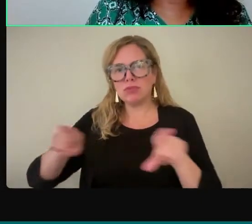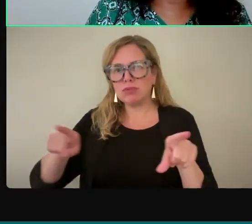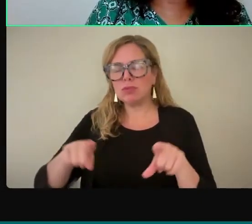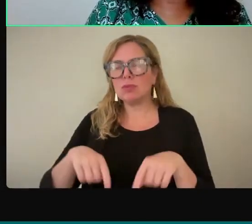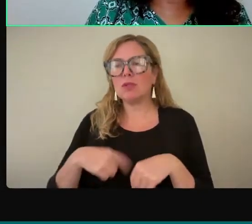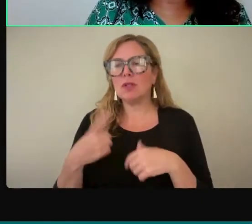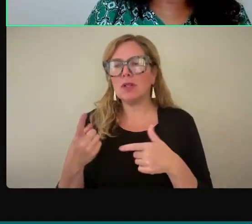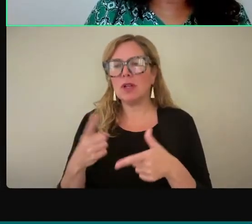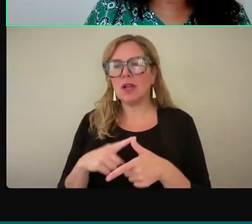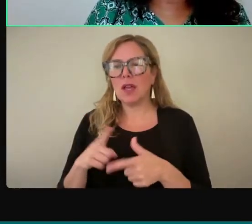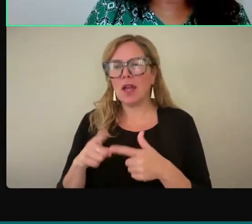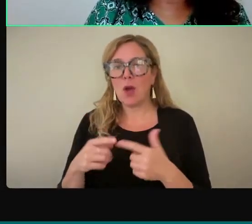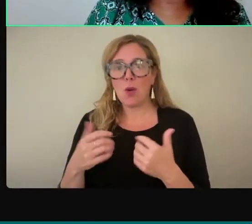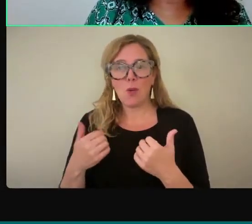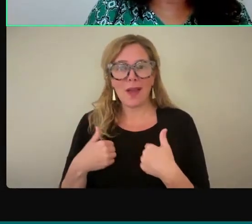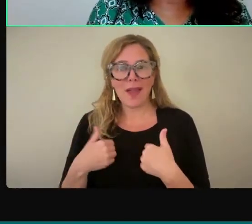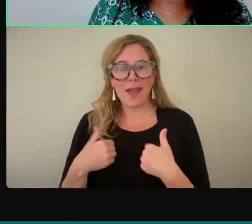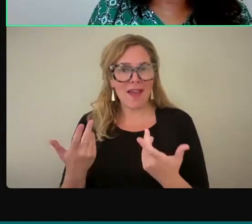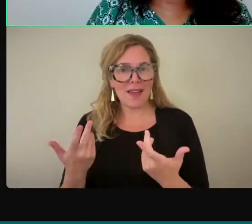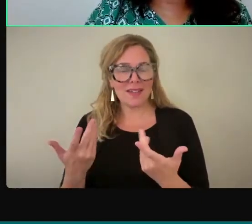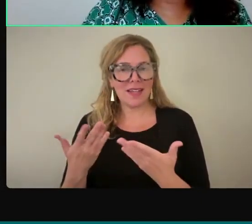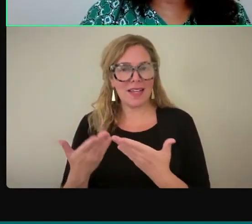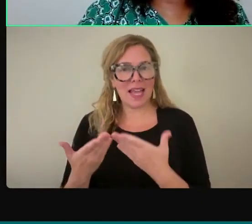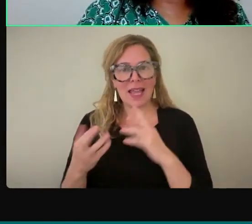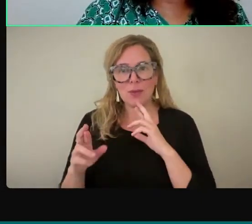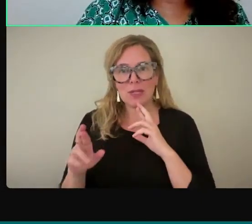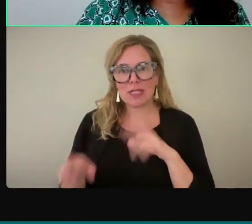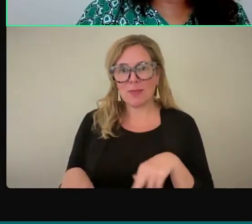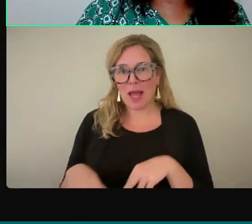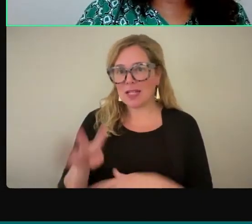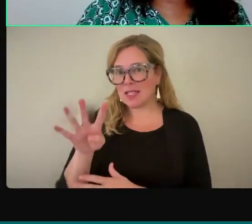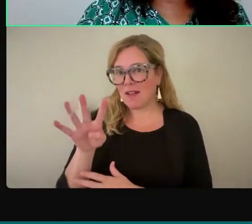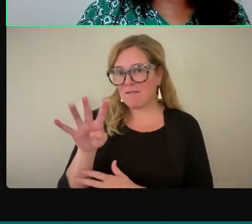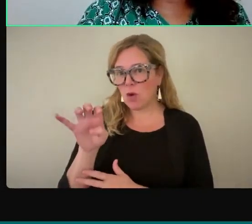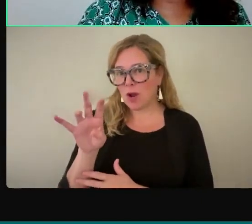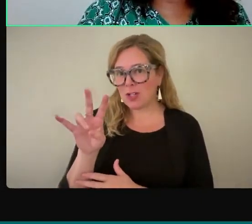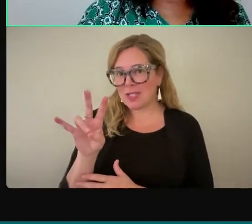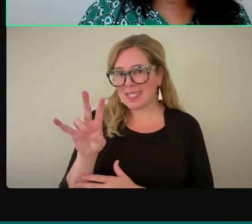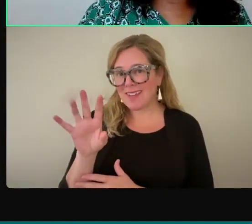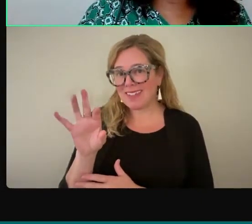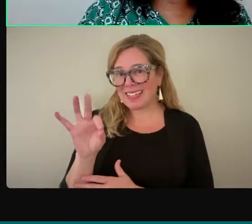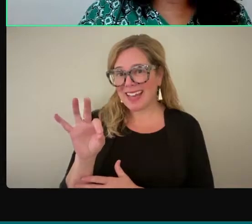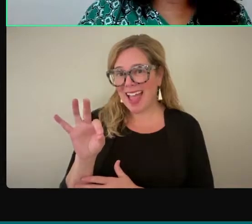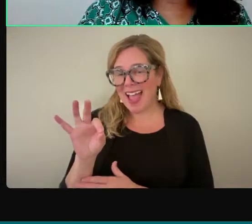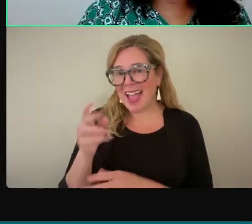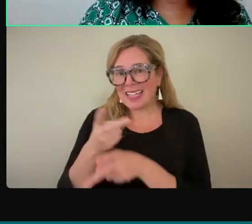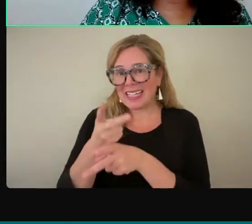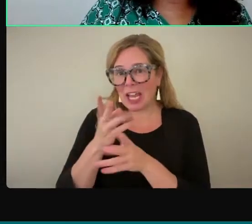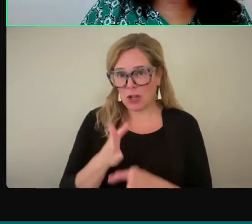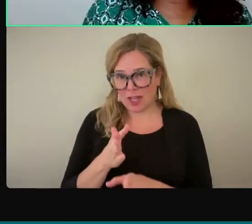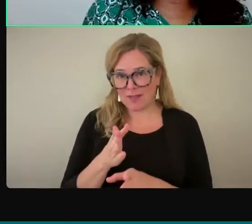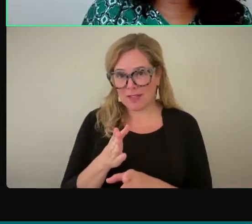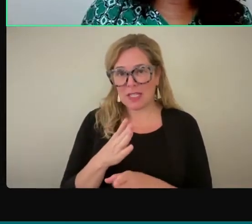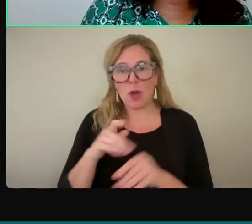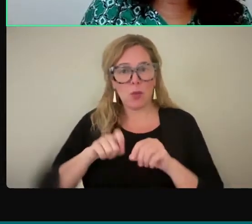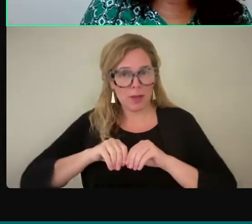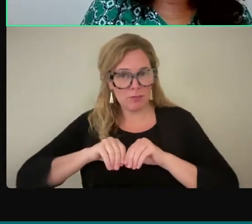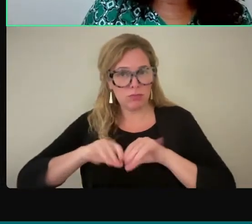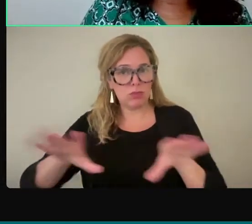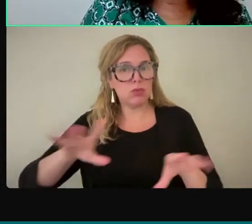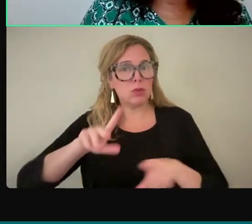We had a response of 479 caregivers during the time the survey was available. Of those